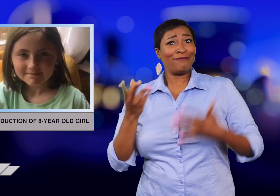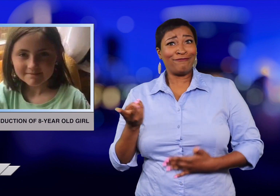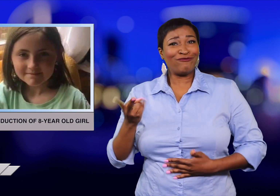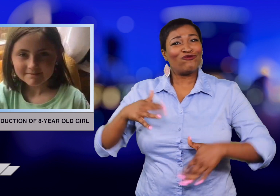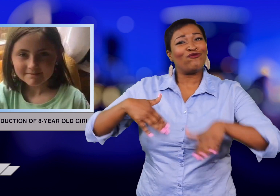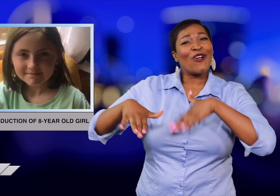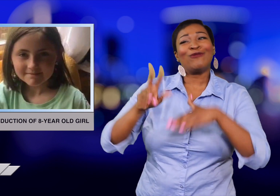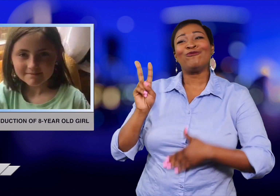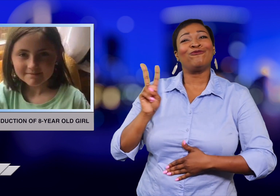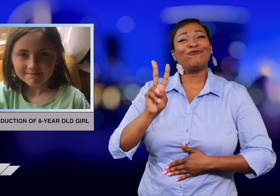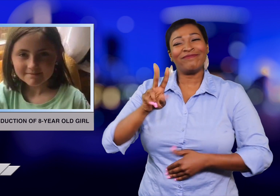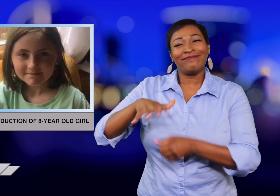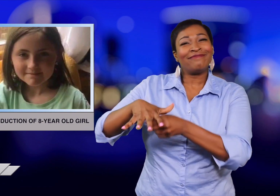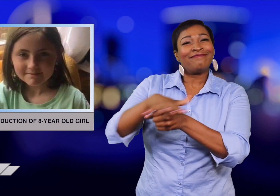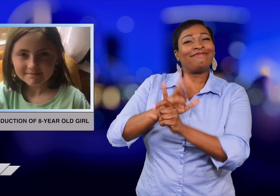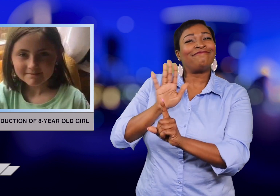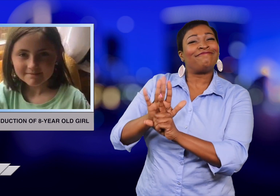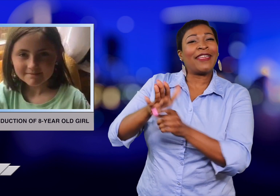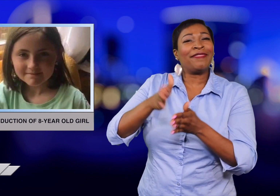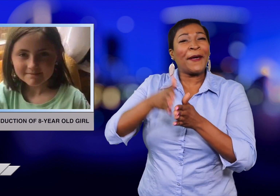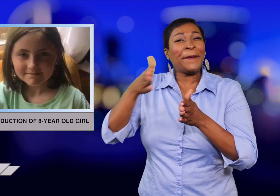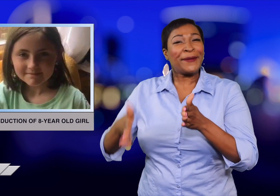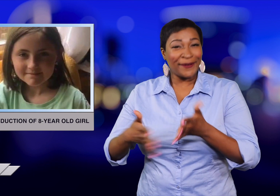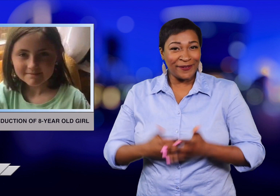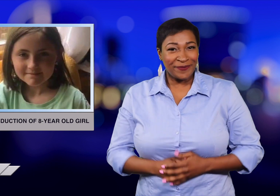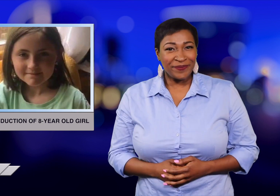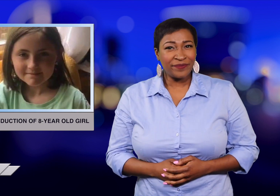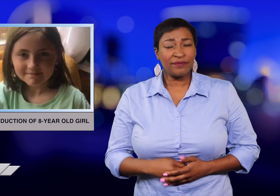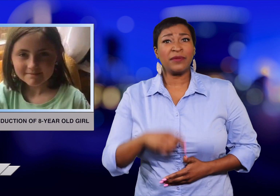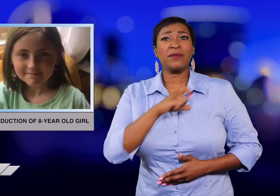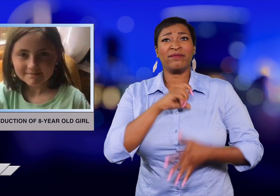Texas neighborhood in broad daylight.